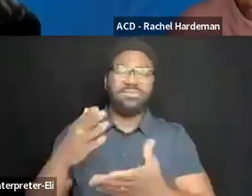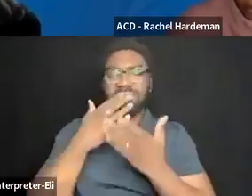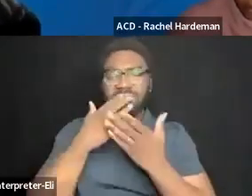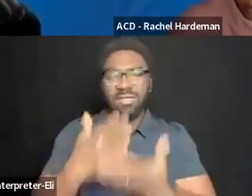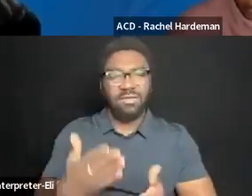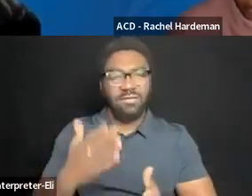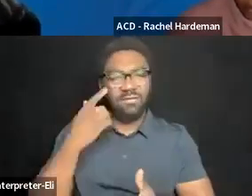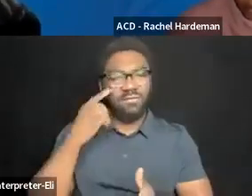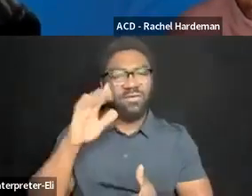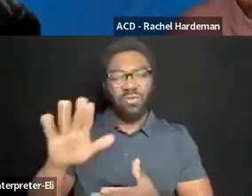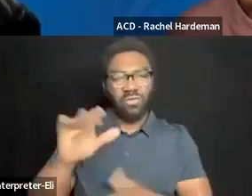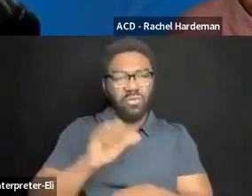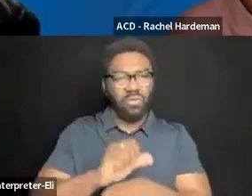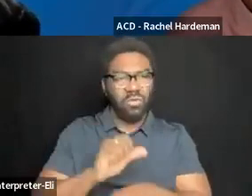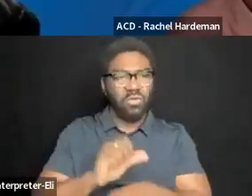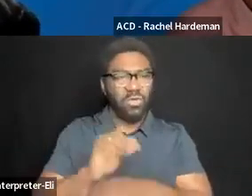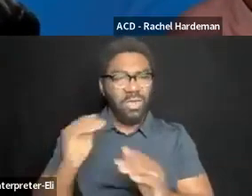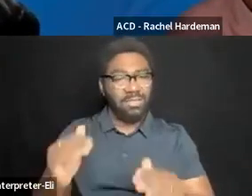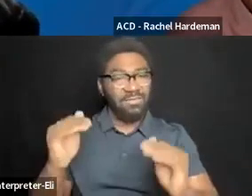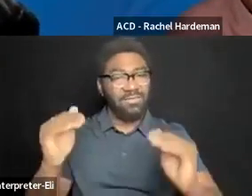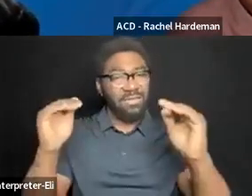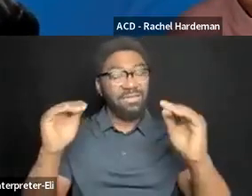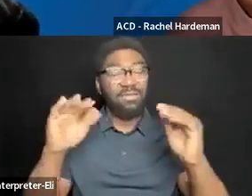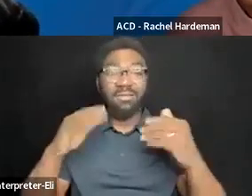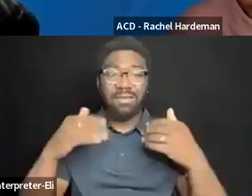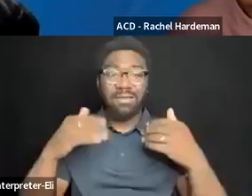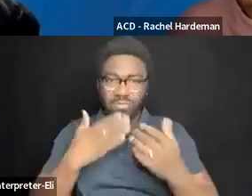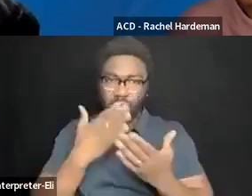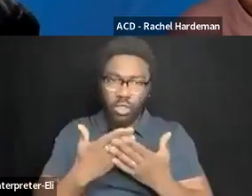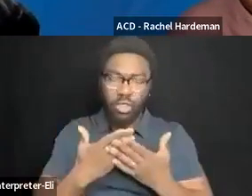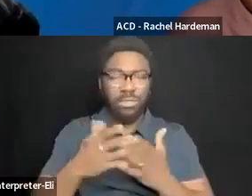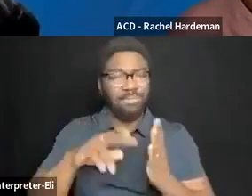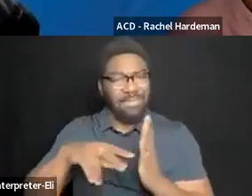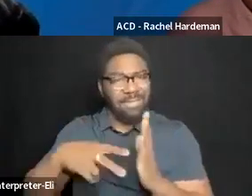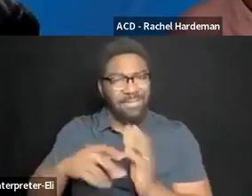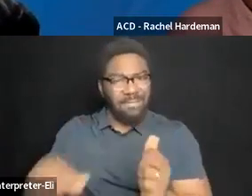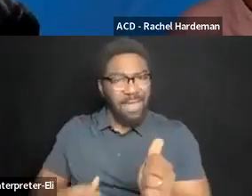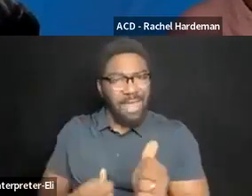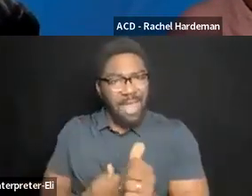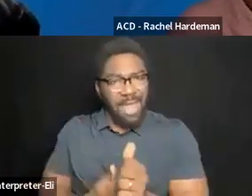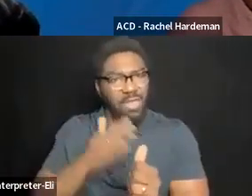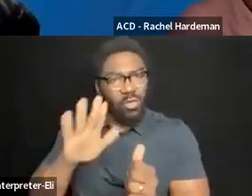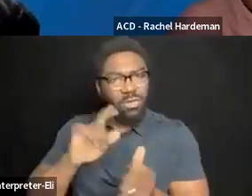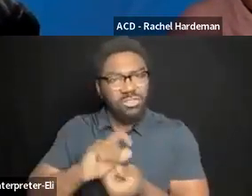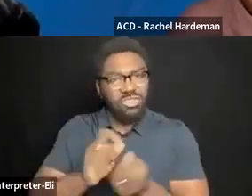the intentionality behind it, about why you did these things and the way that you're approaching them,